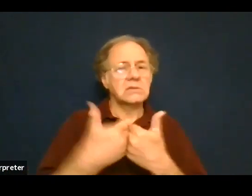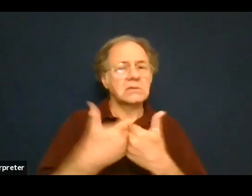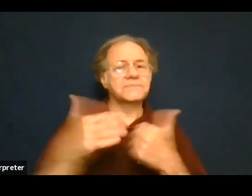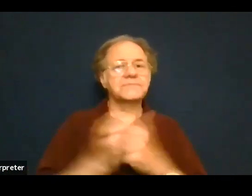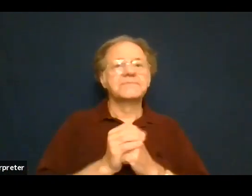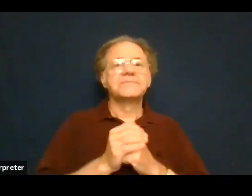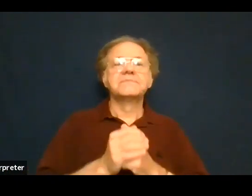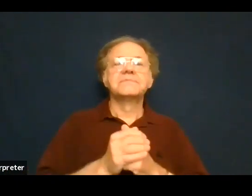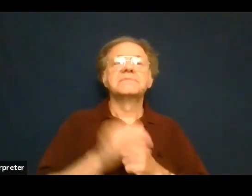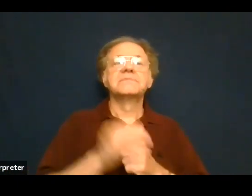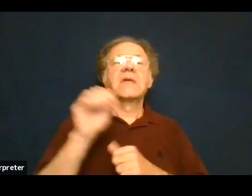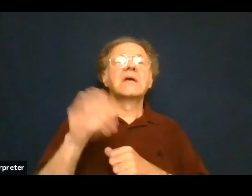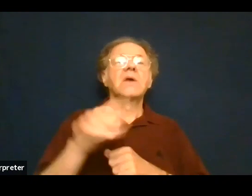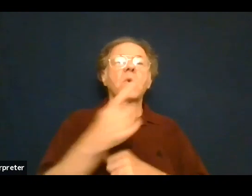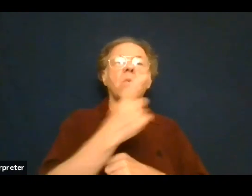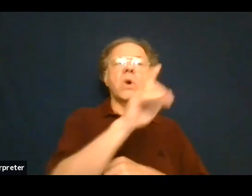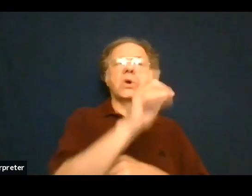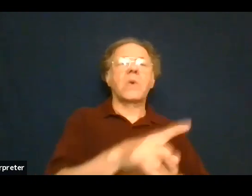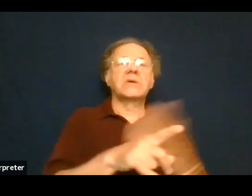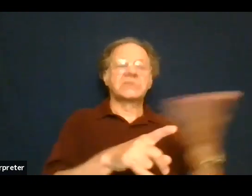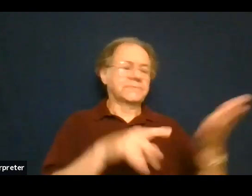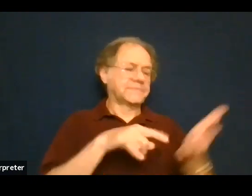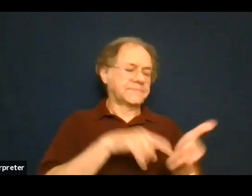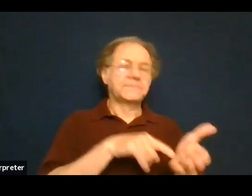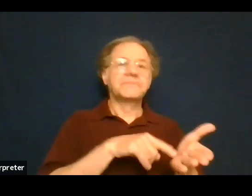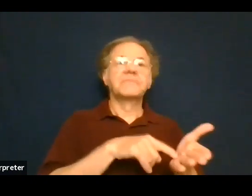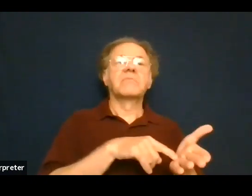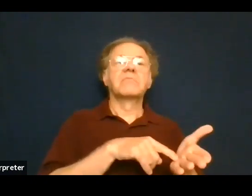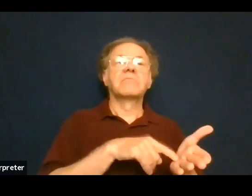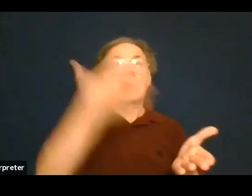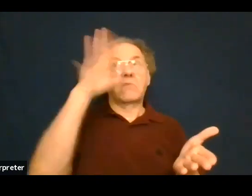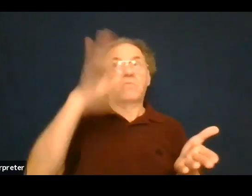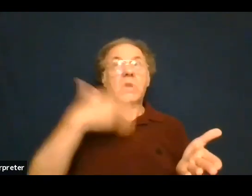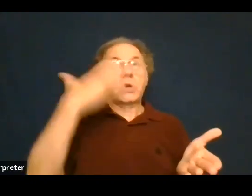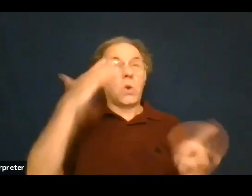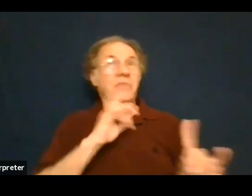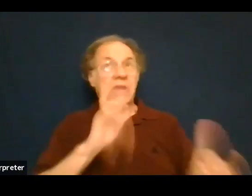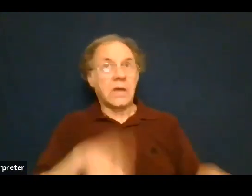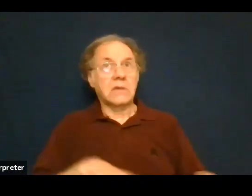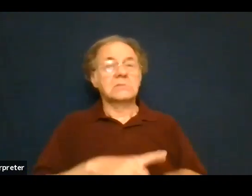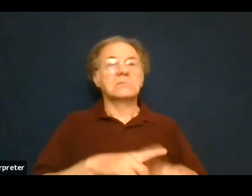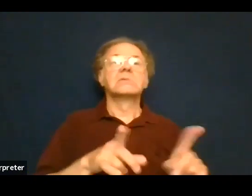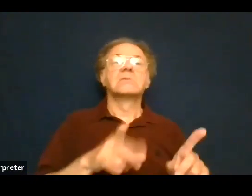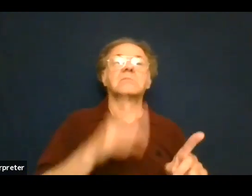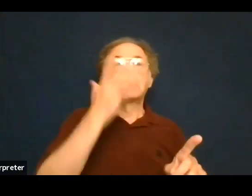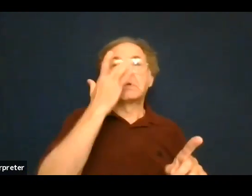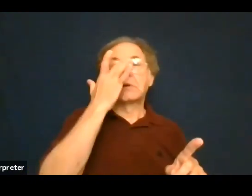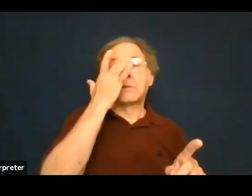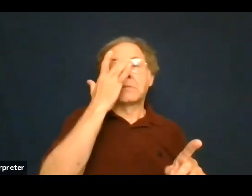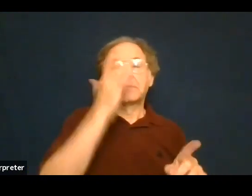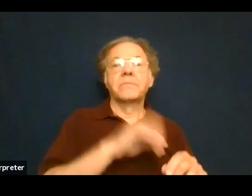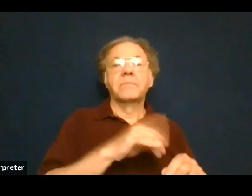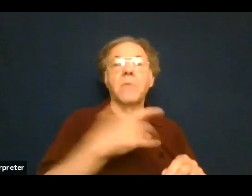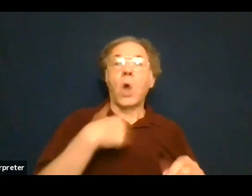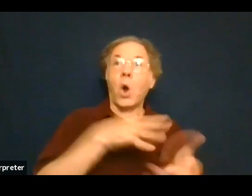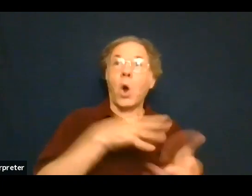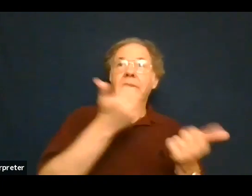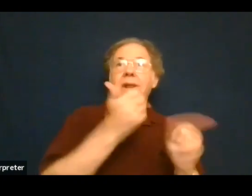One of the questions that came in was-- and I don't know if we know the answer to this, but-- are we learning anything about the speed at which COVID-19